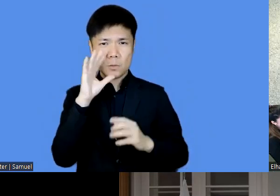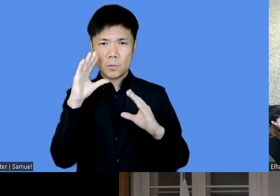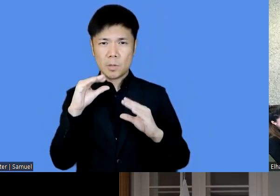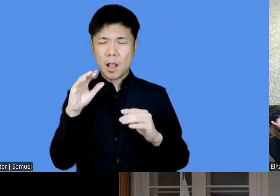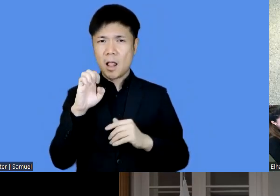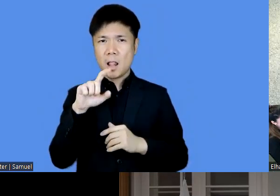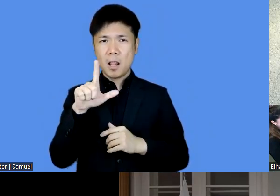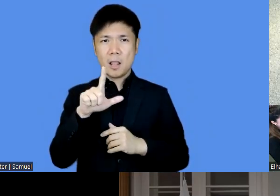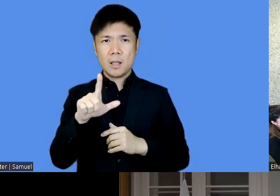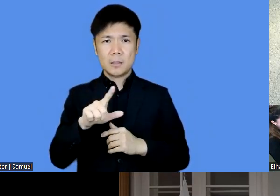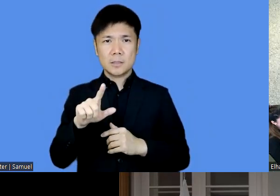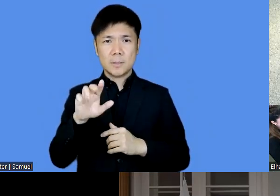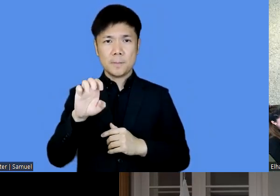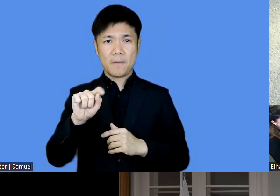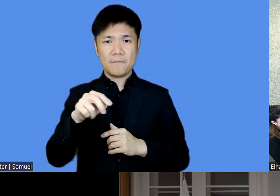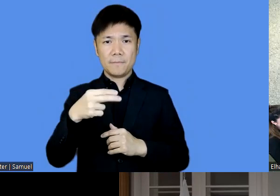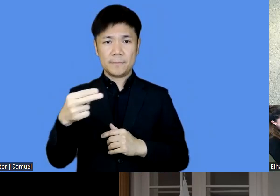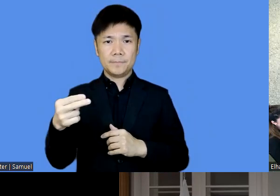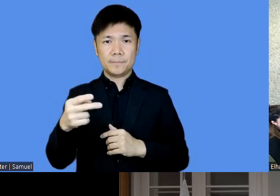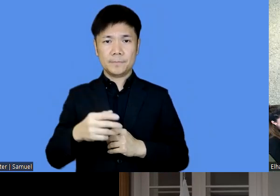that took place in the various regions with the militaries.